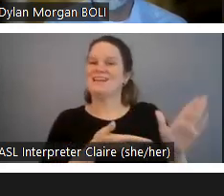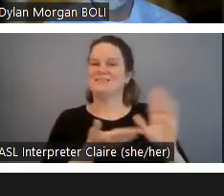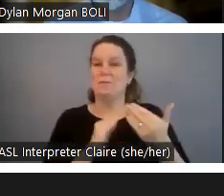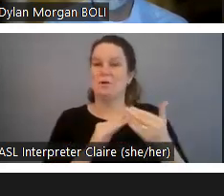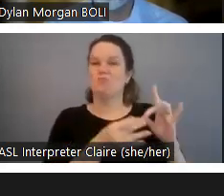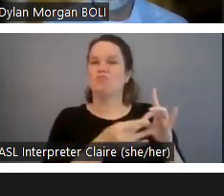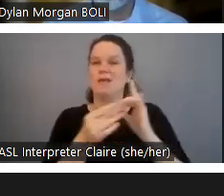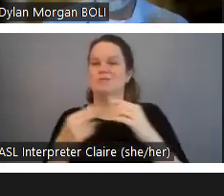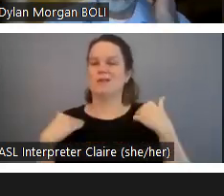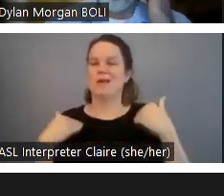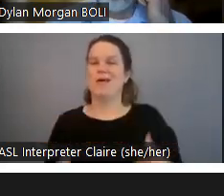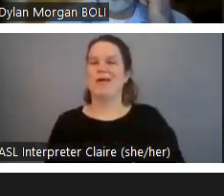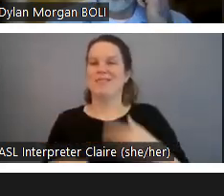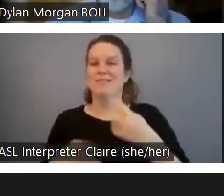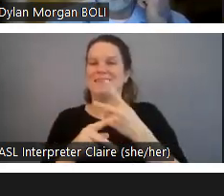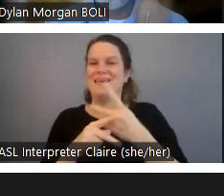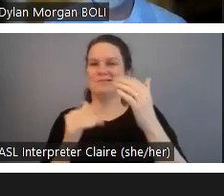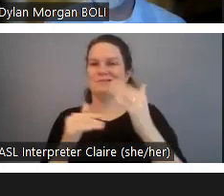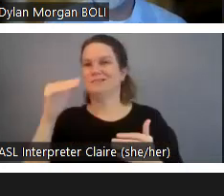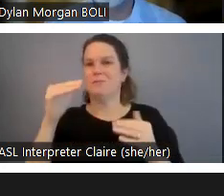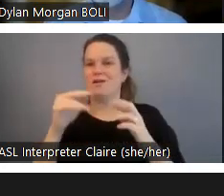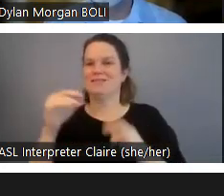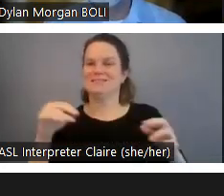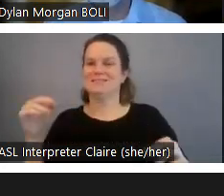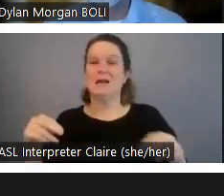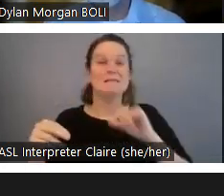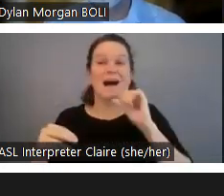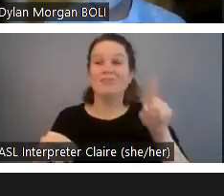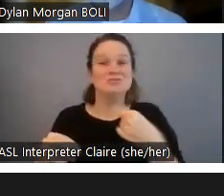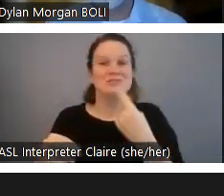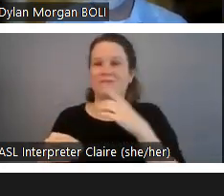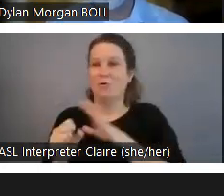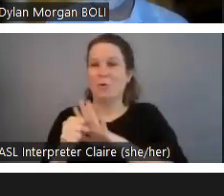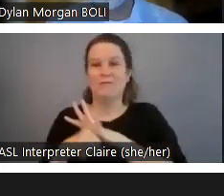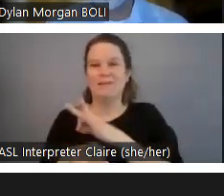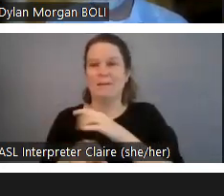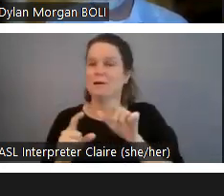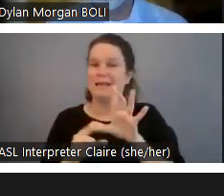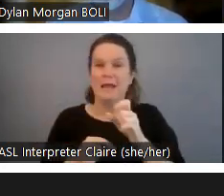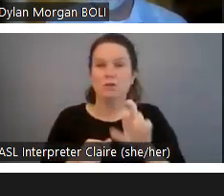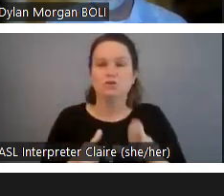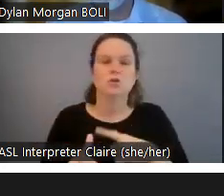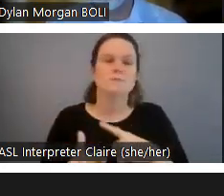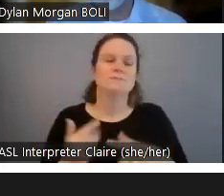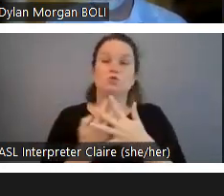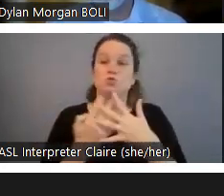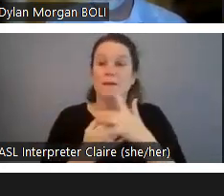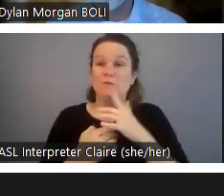disparities when you look at it across the board- not just COVID-19 but cancer,